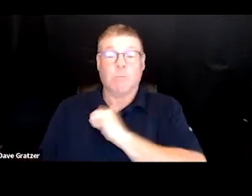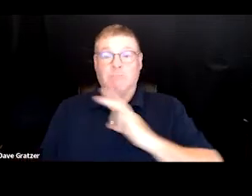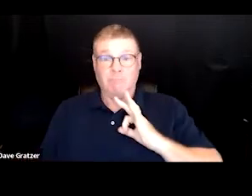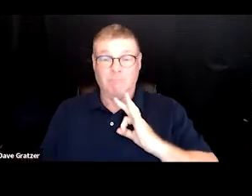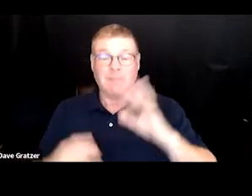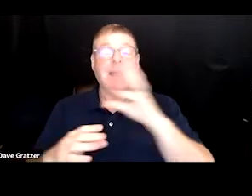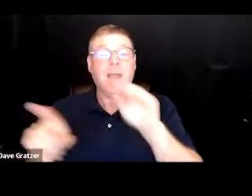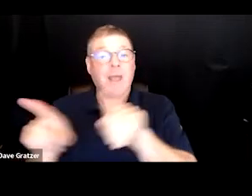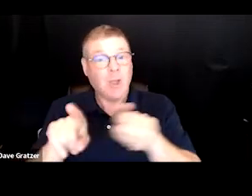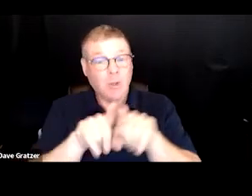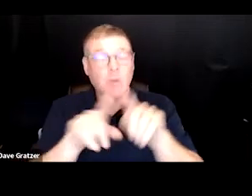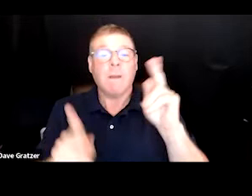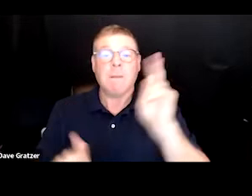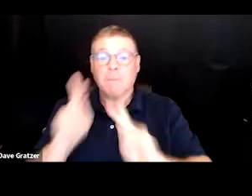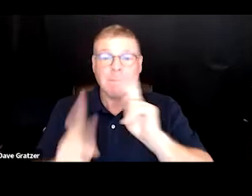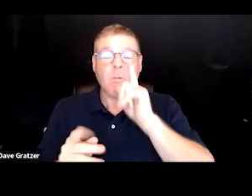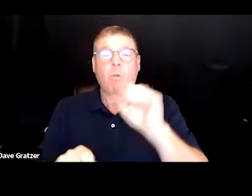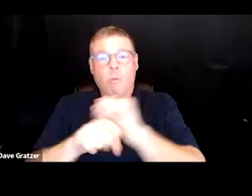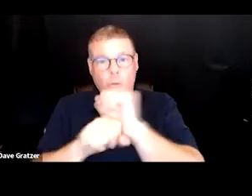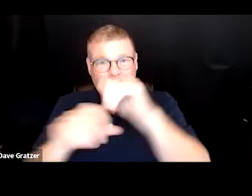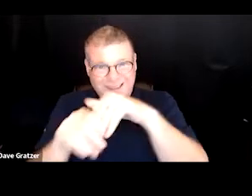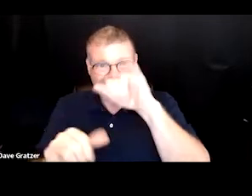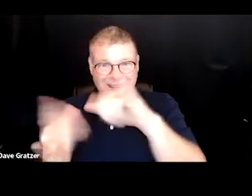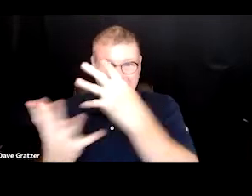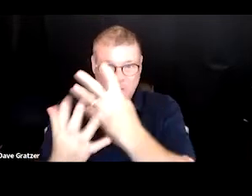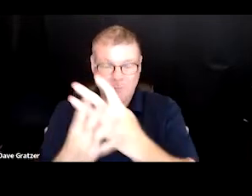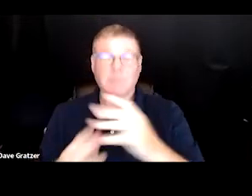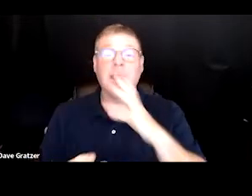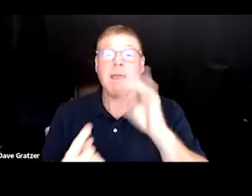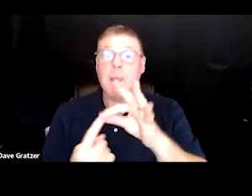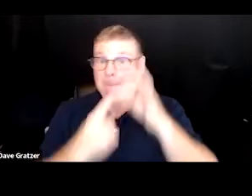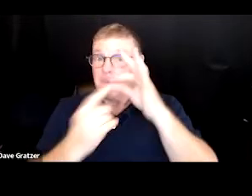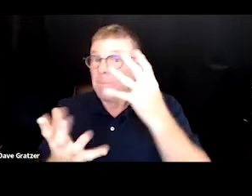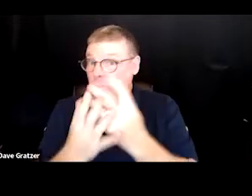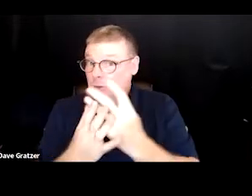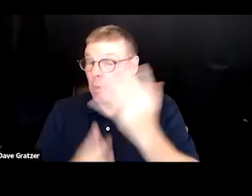as well as providers that are working in these settings. And particularly in jails, the reason this is so interesting